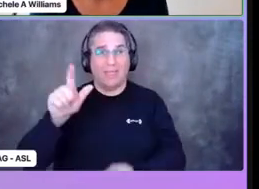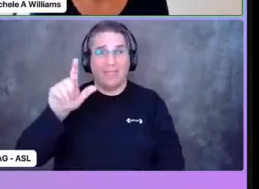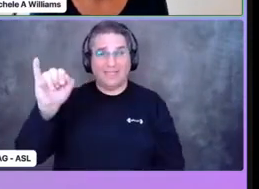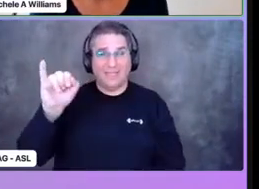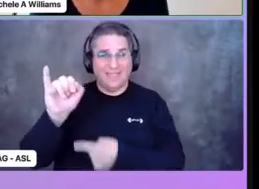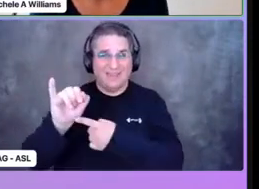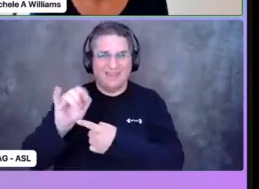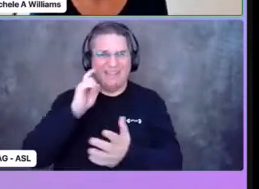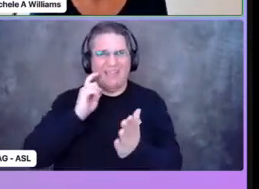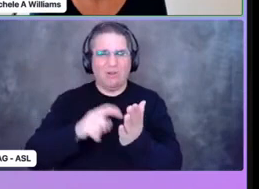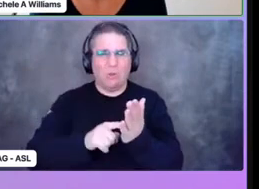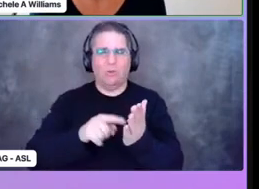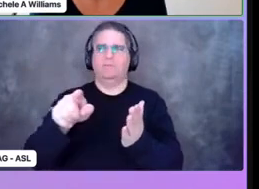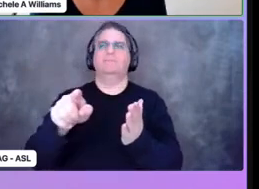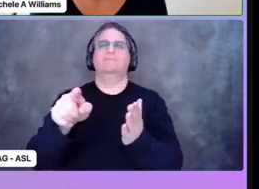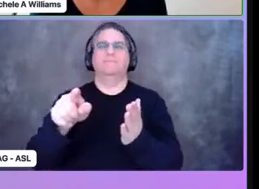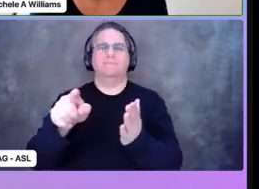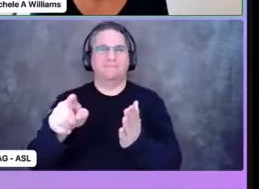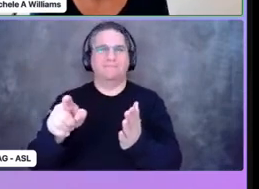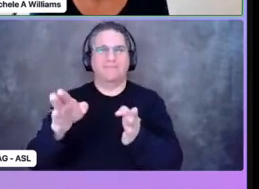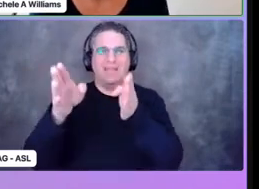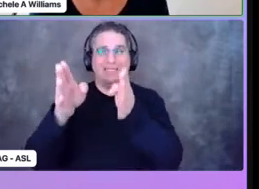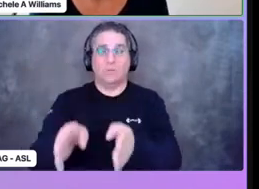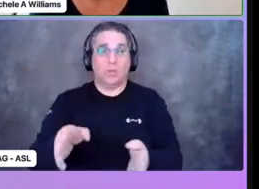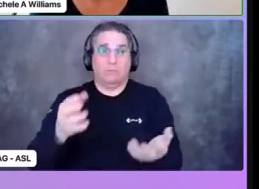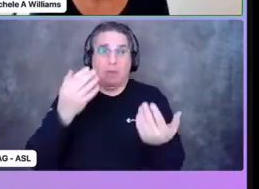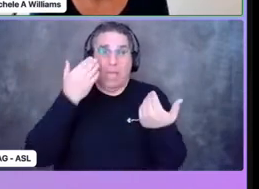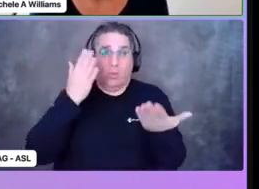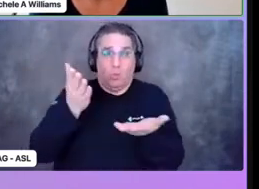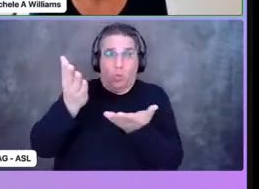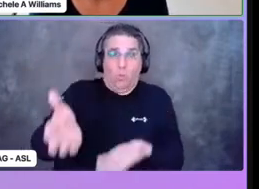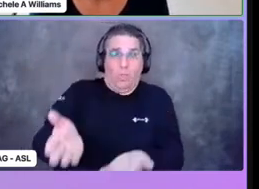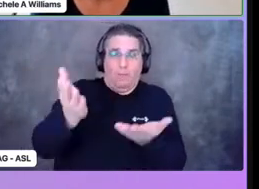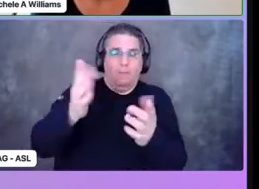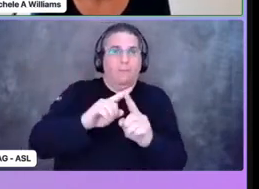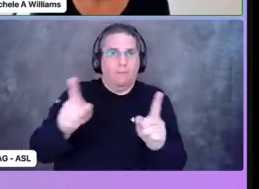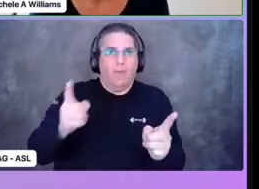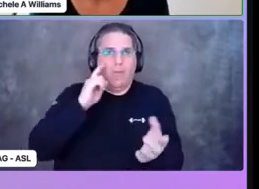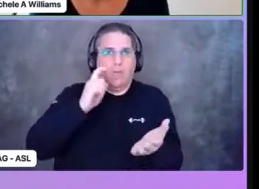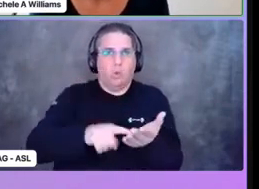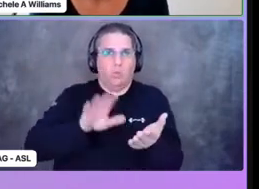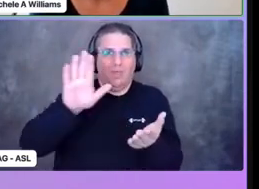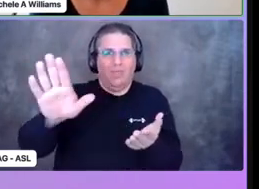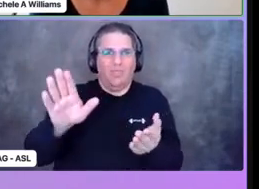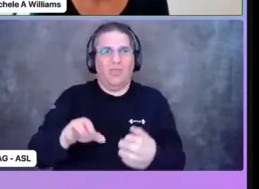and open source. And then lastly on LinkedIn I just happened to see floating